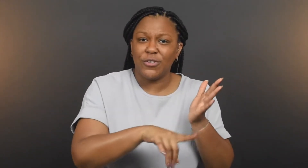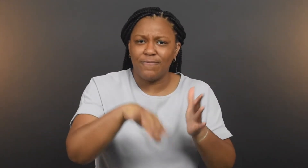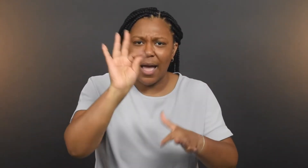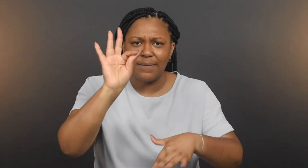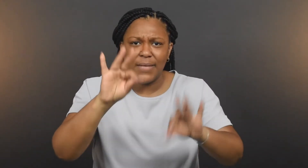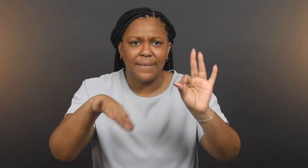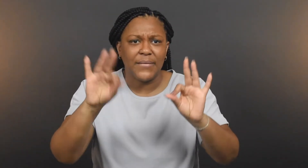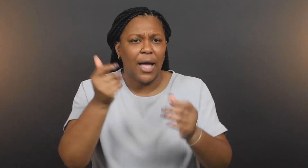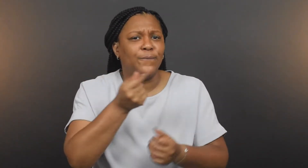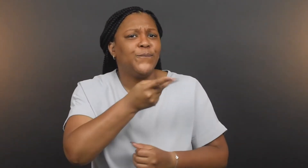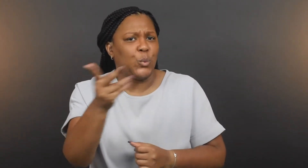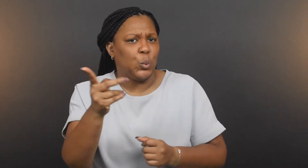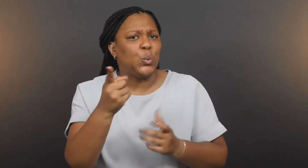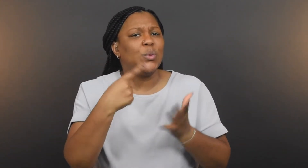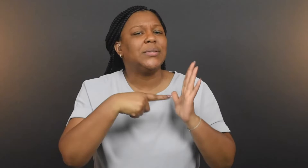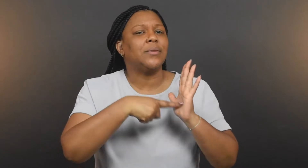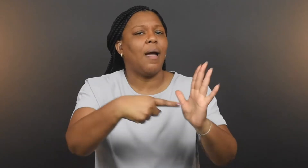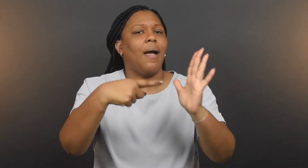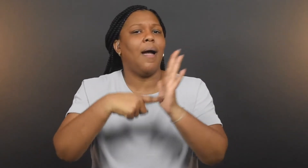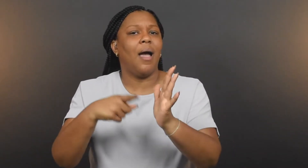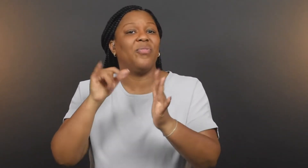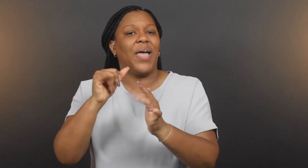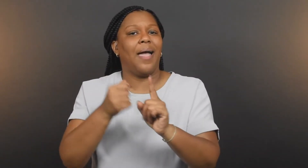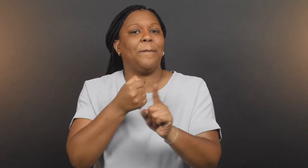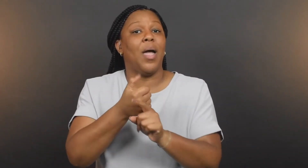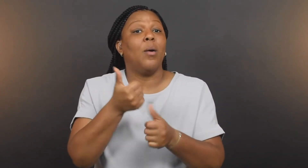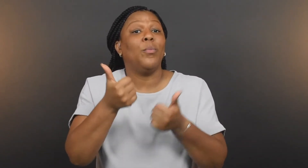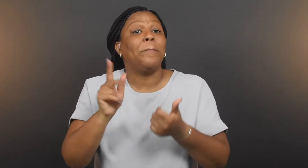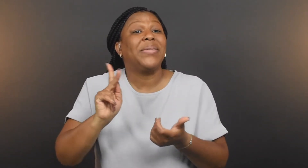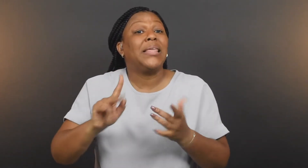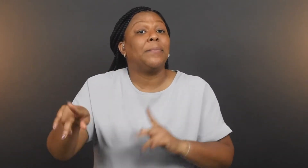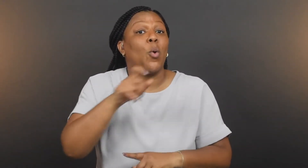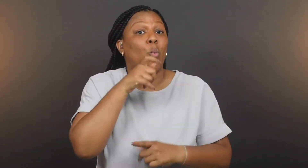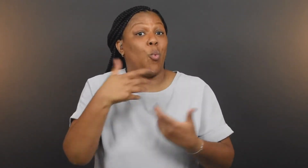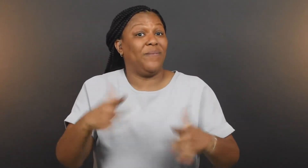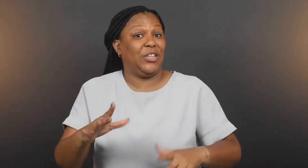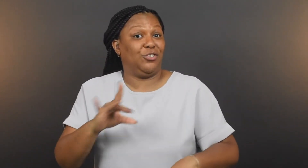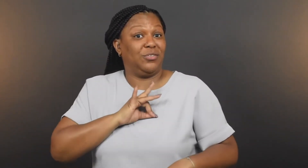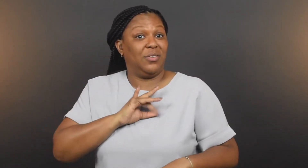The researchers uncovered few signals to indicate which people with COVID-19